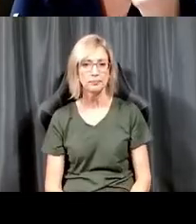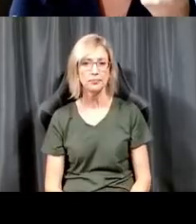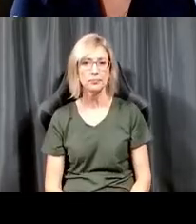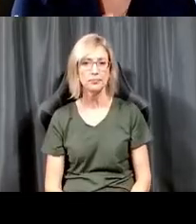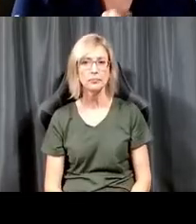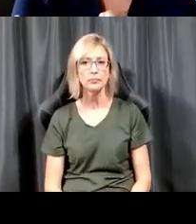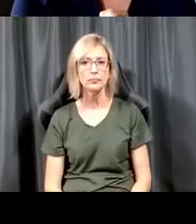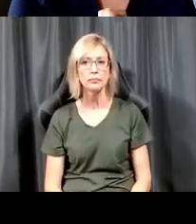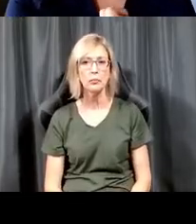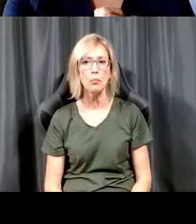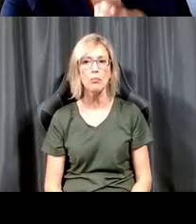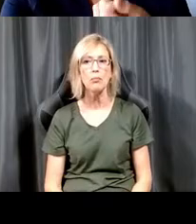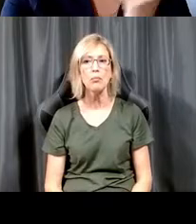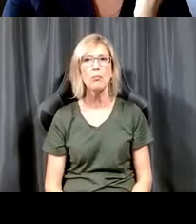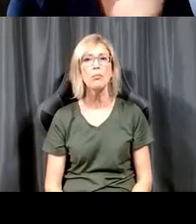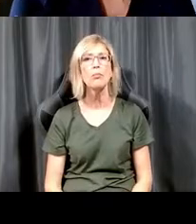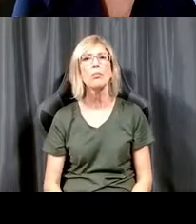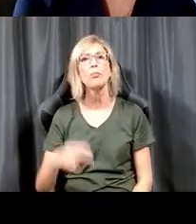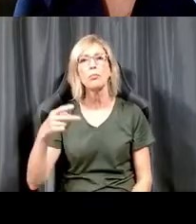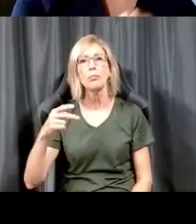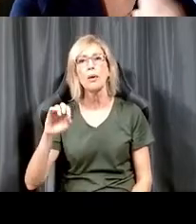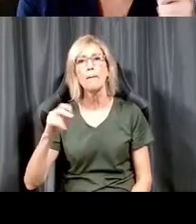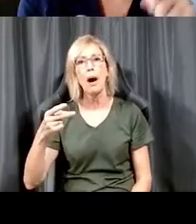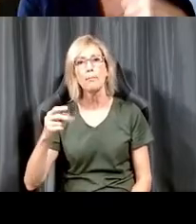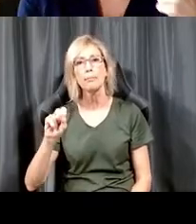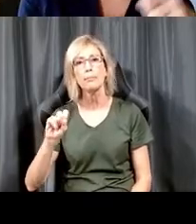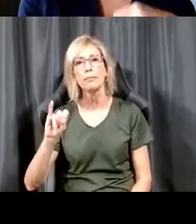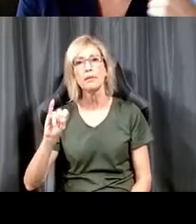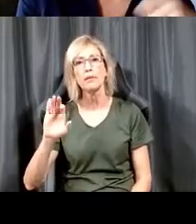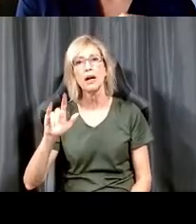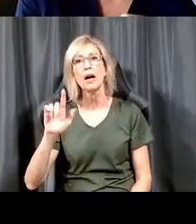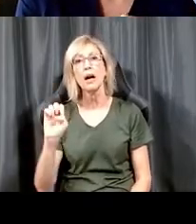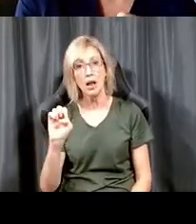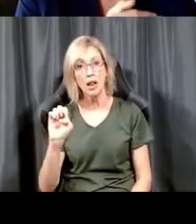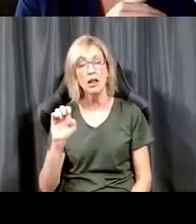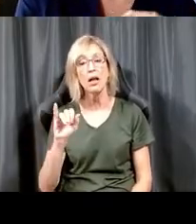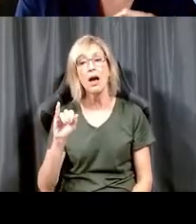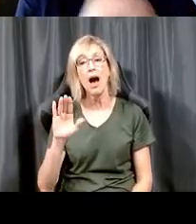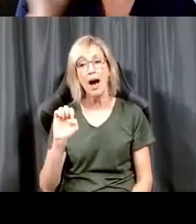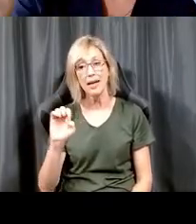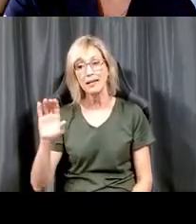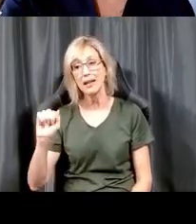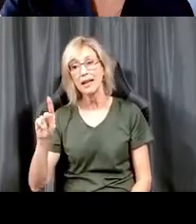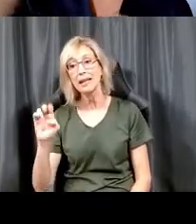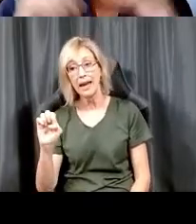Popsicles or ice pops or ice cakes. Any kind of cold